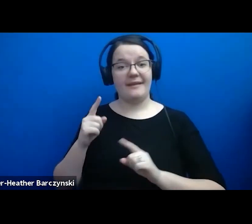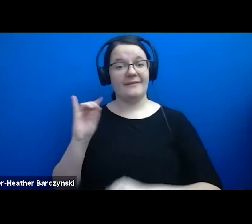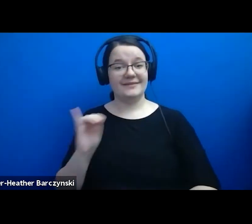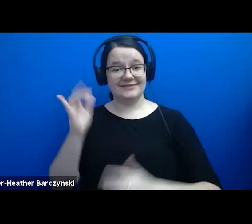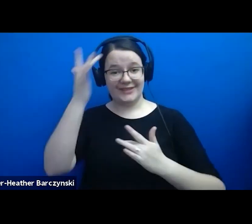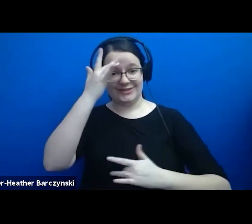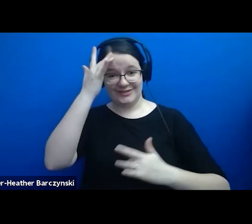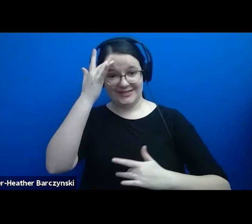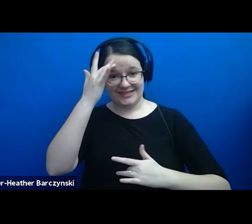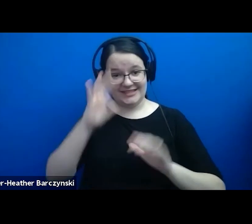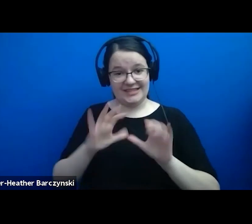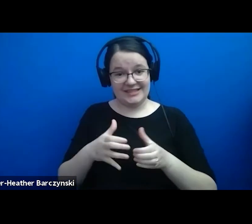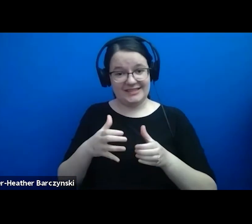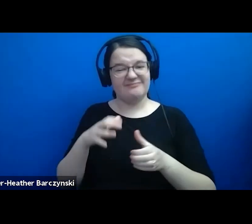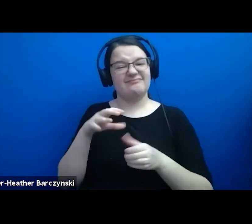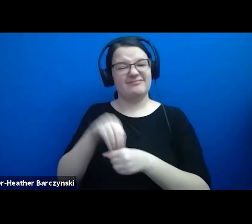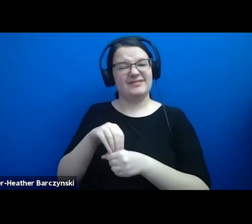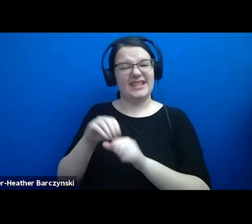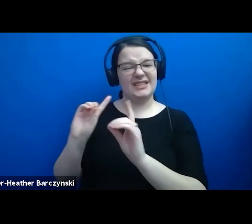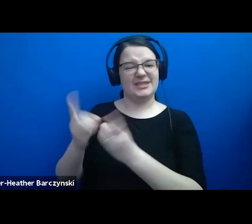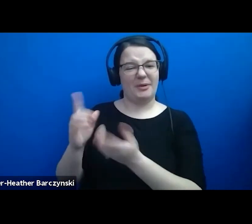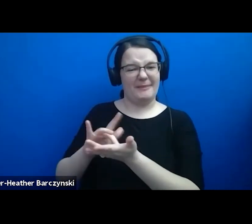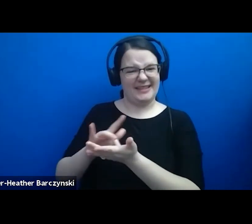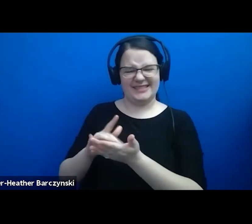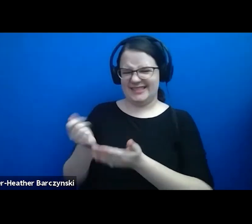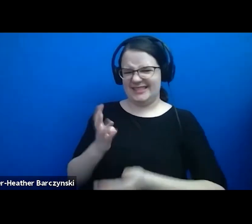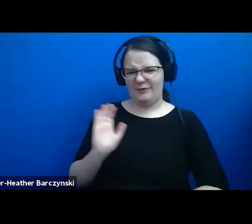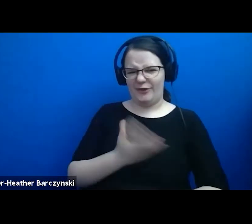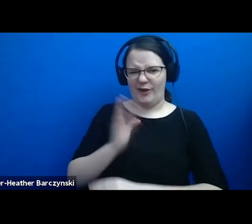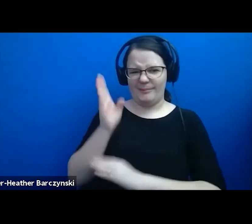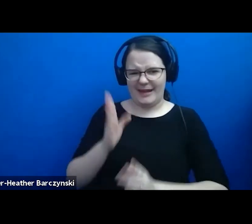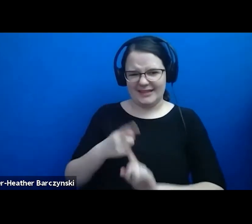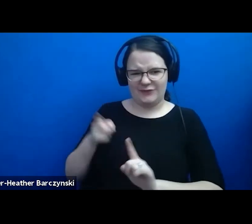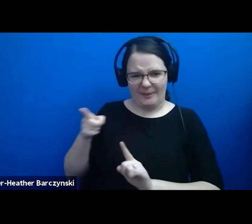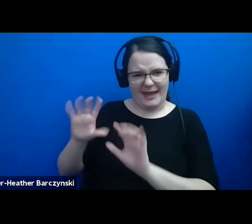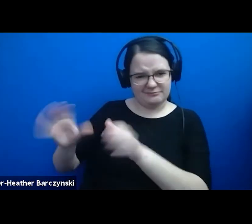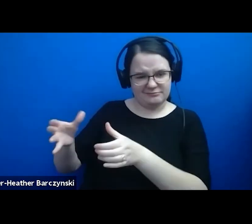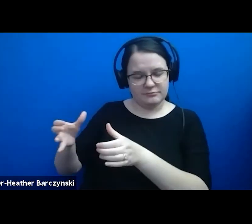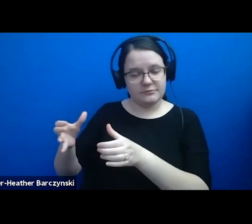which several of our speakers are from that division um was the hub for the creation of